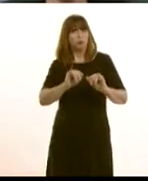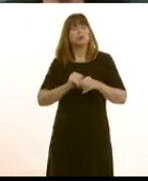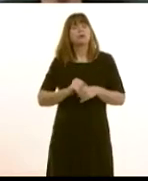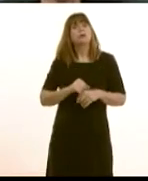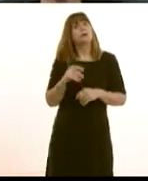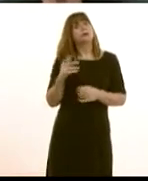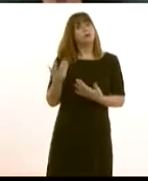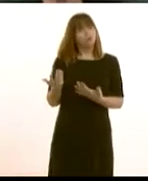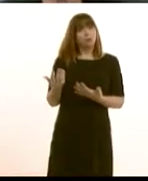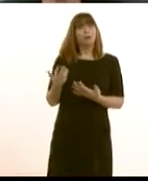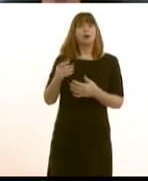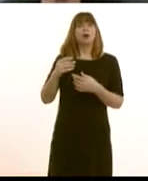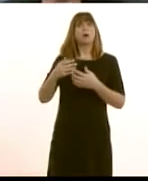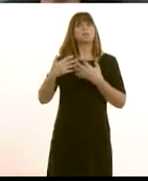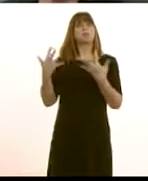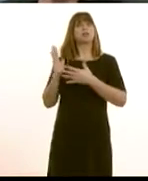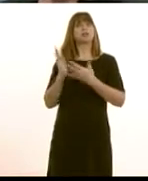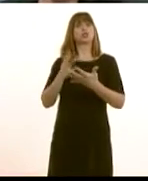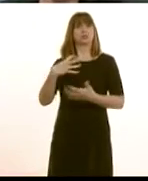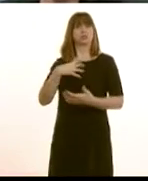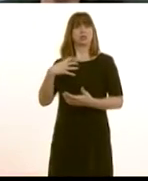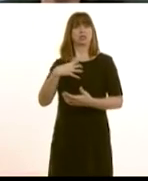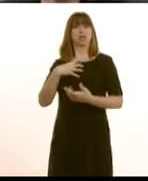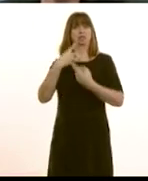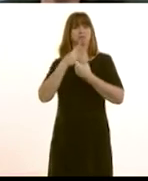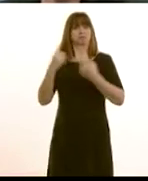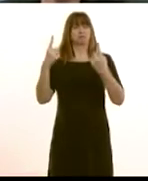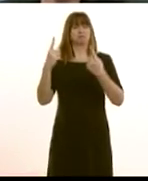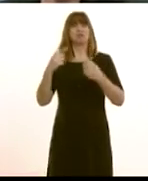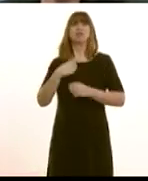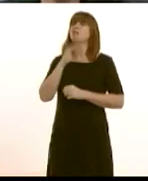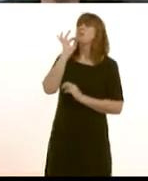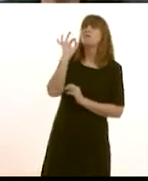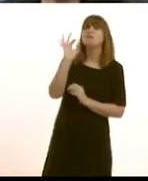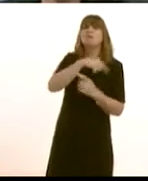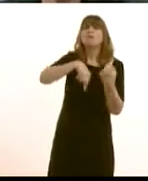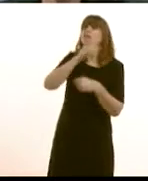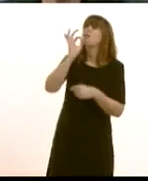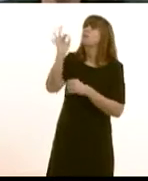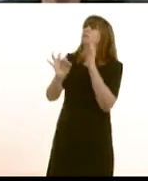for Public Services took a fortnight ago, he was unable to confirm whether the local